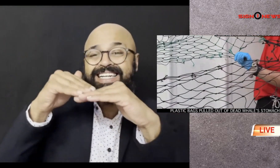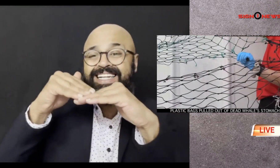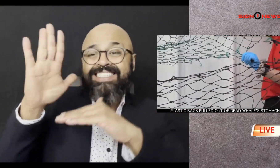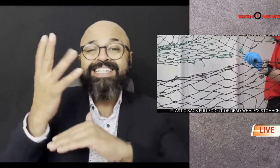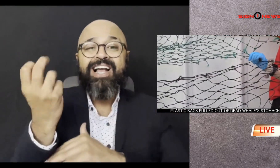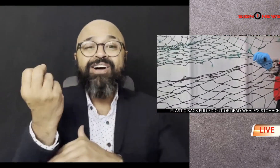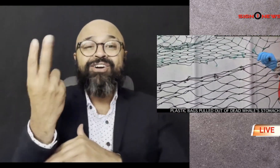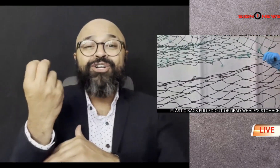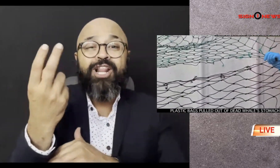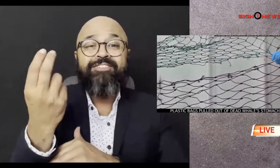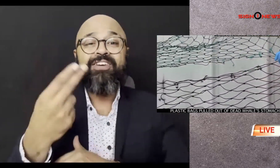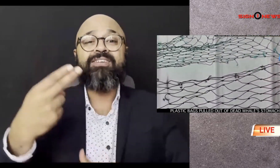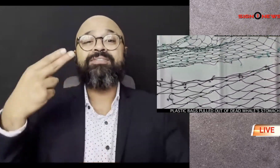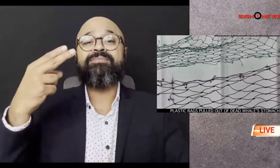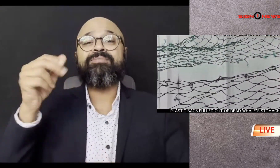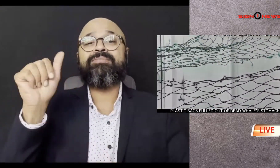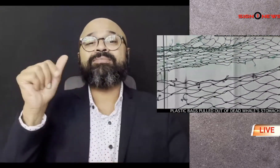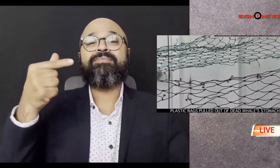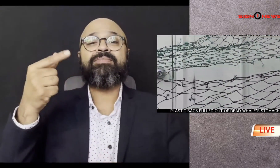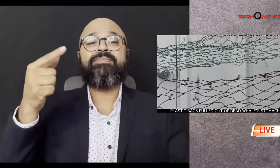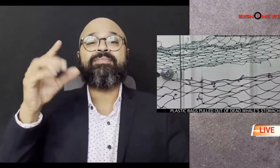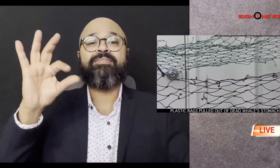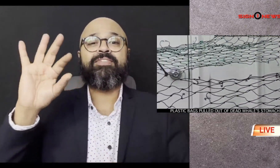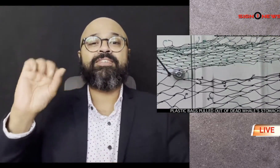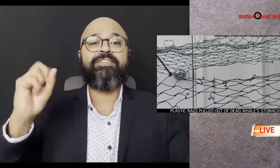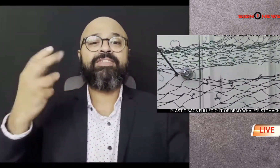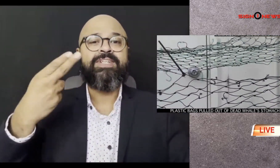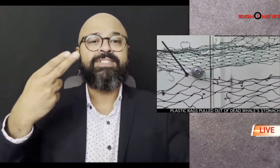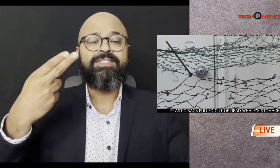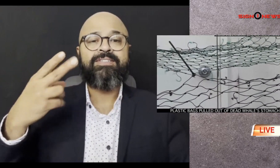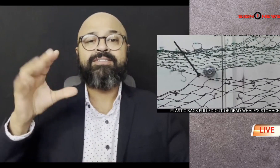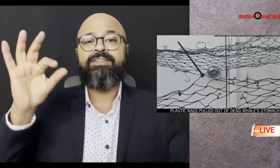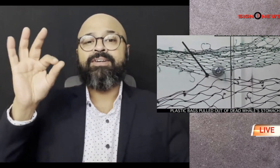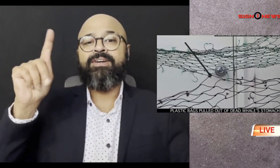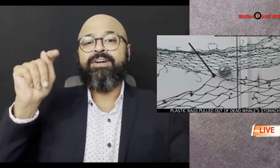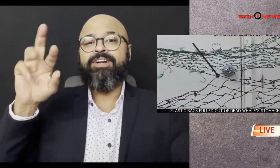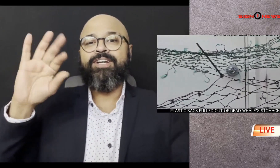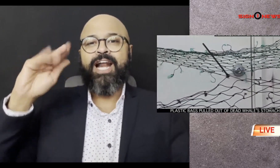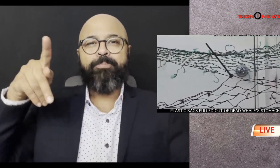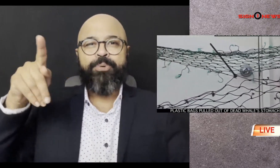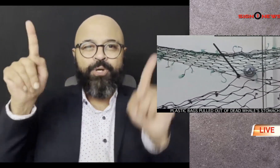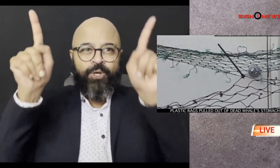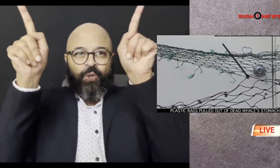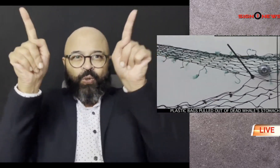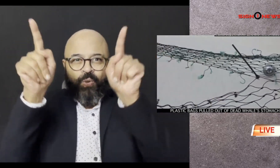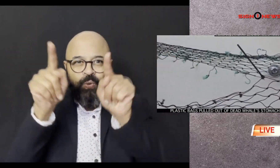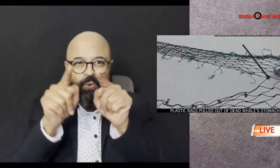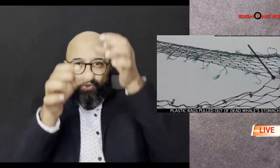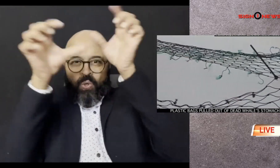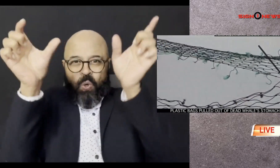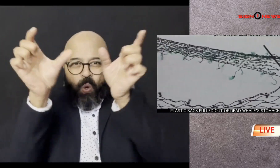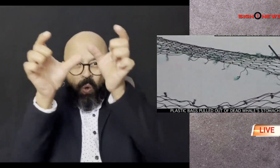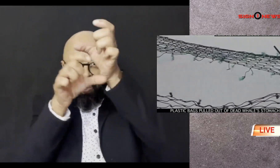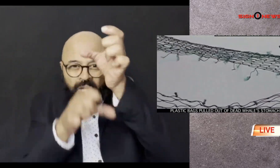half a dozen hagfish traps and various plastic bags in